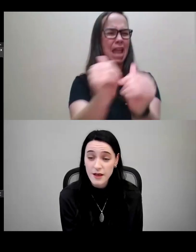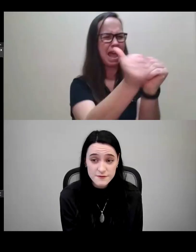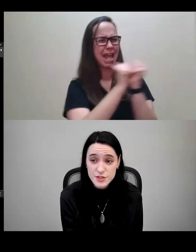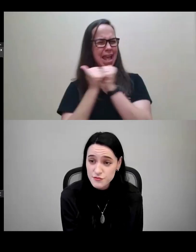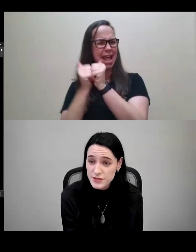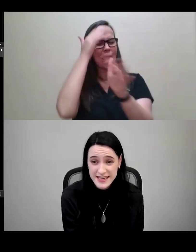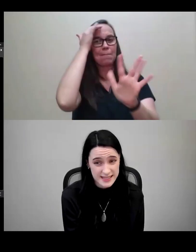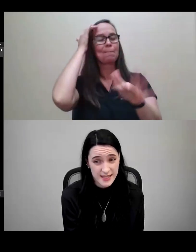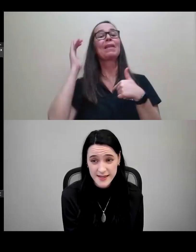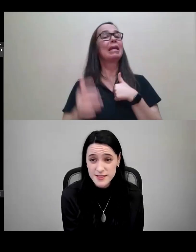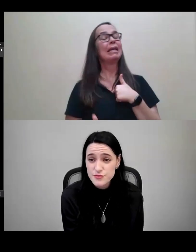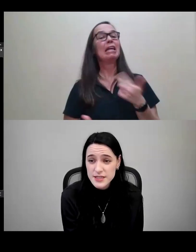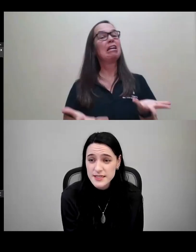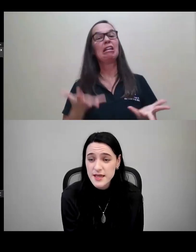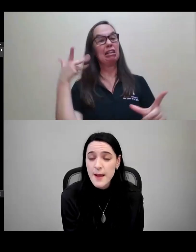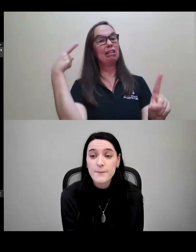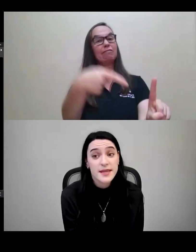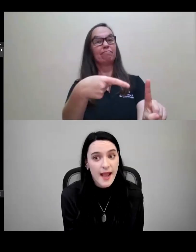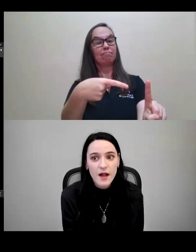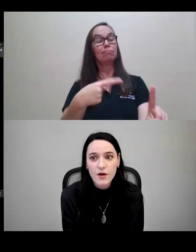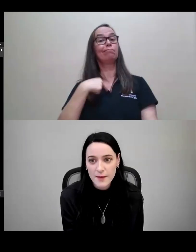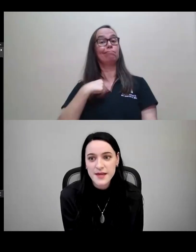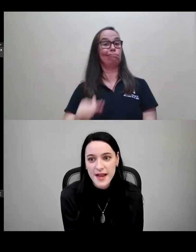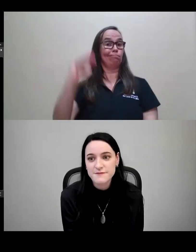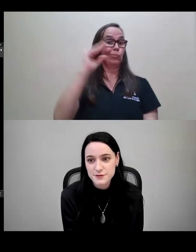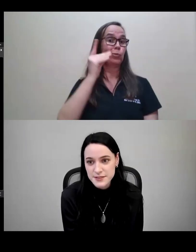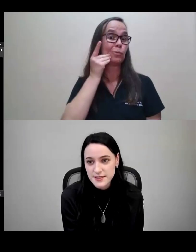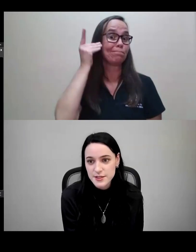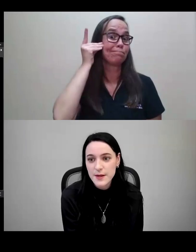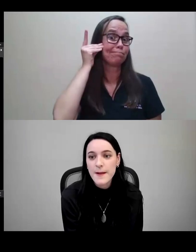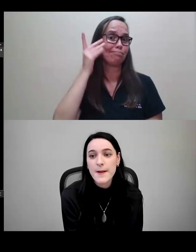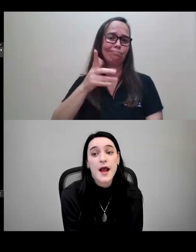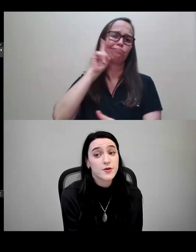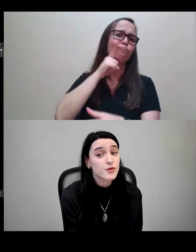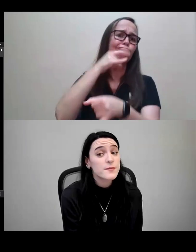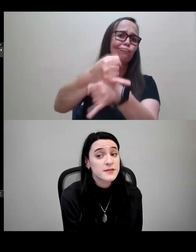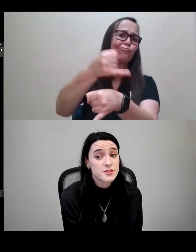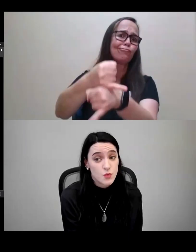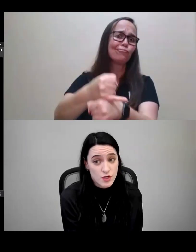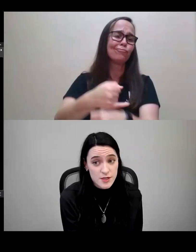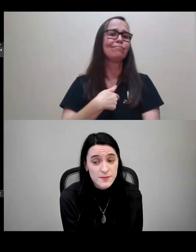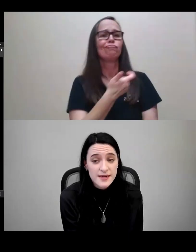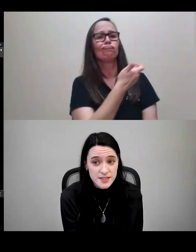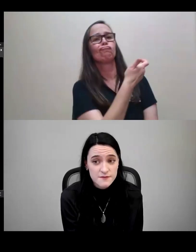I did not love to read. I didn't like to read. But now I'm an avid reader. I grew up in the dorm at